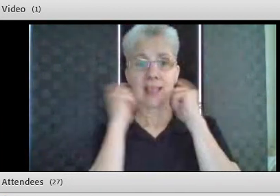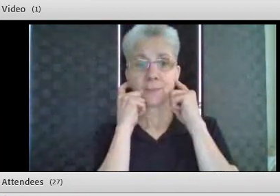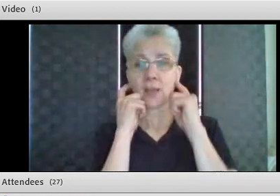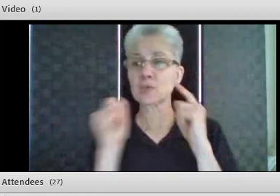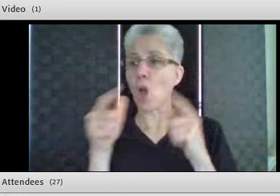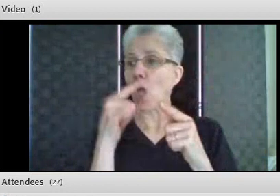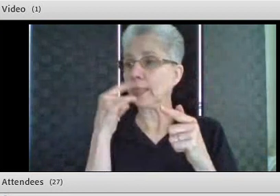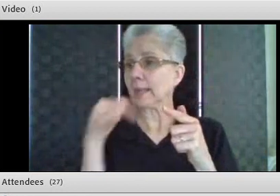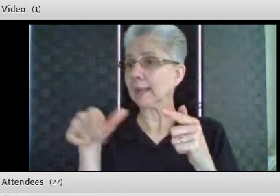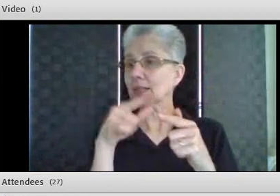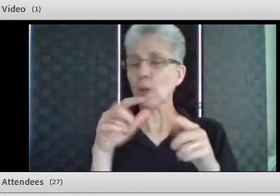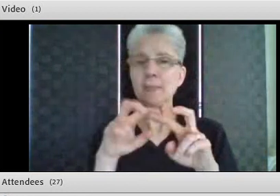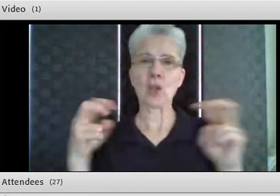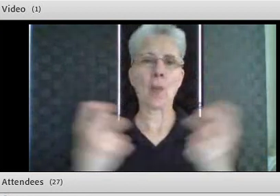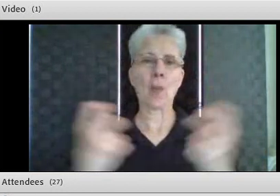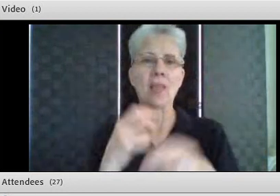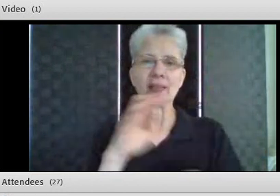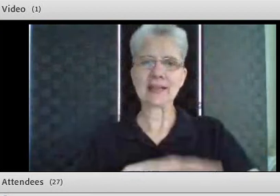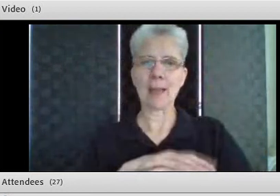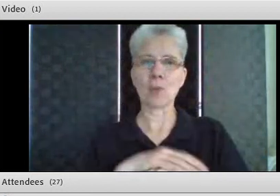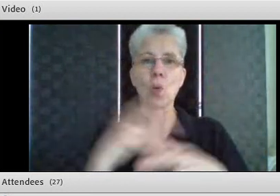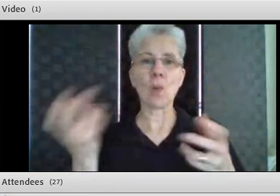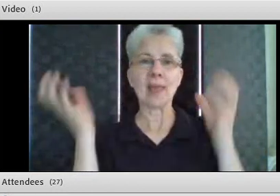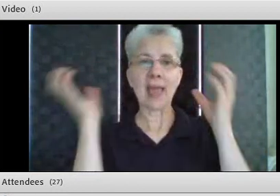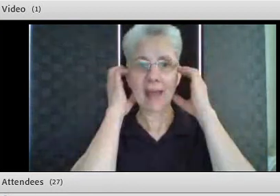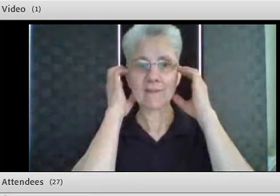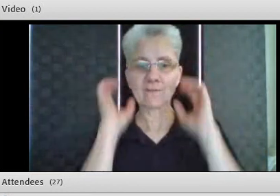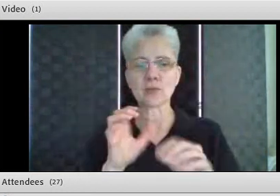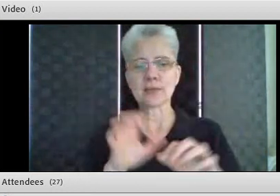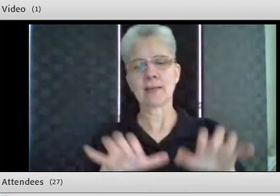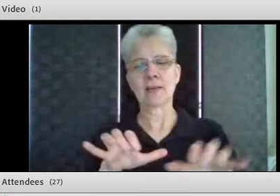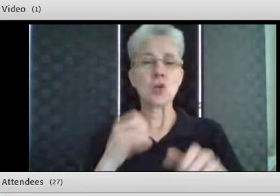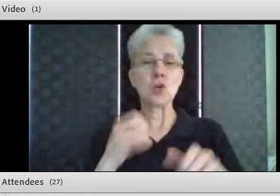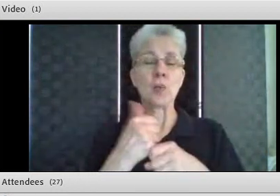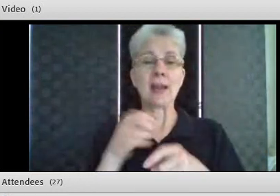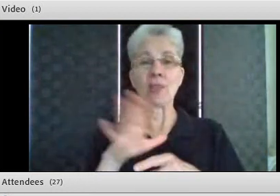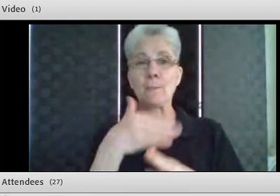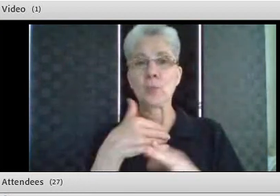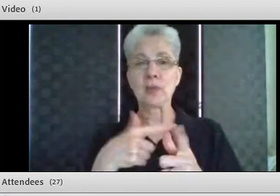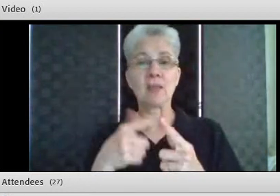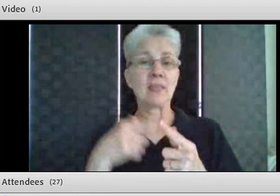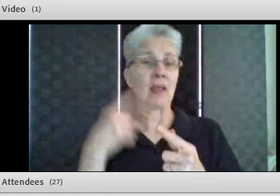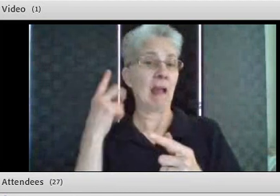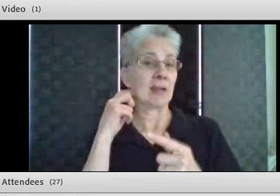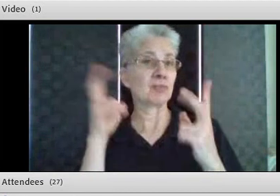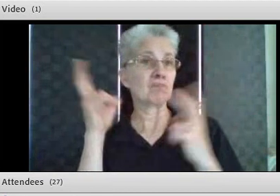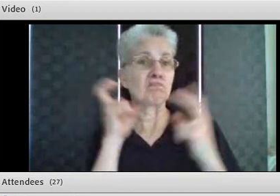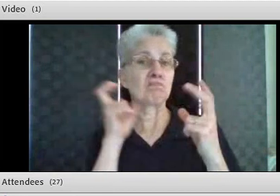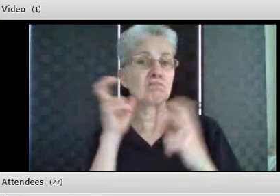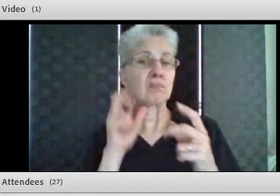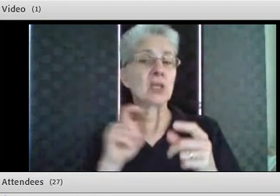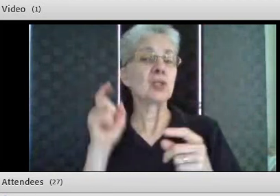so that I had access to their piece, so then I could sit at the laptop with headphones in, and all of the kids would be sitting around the table